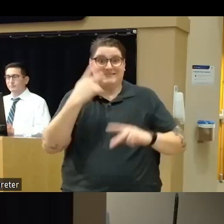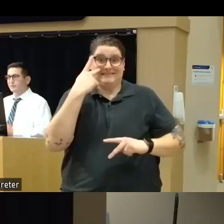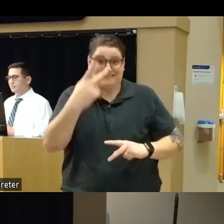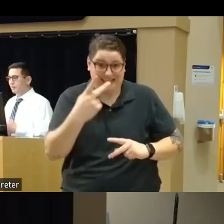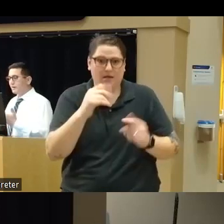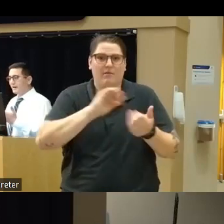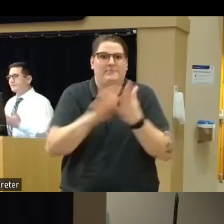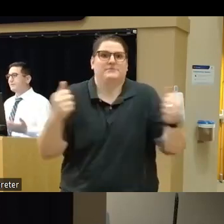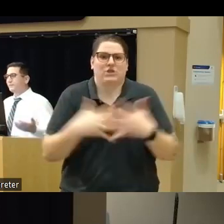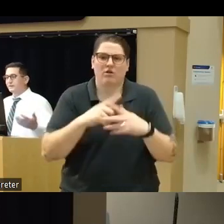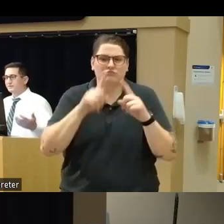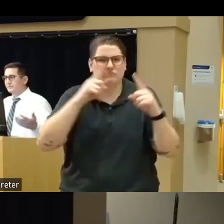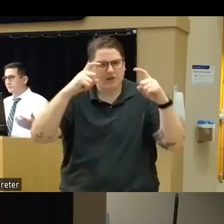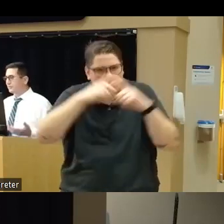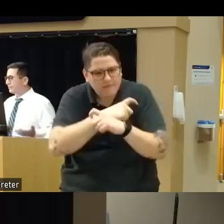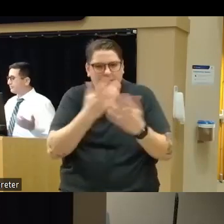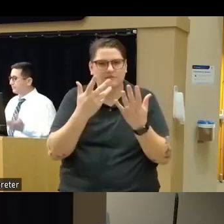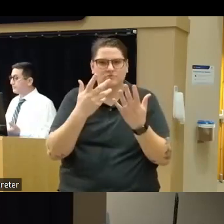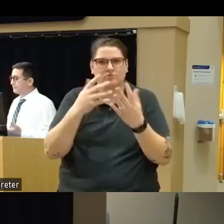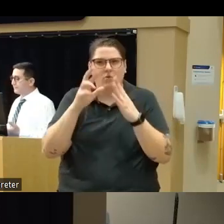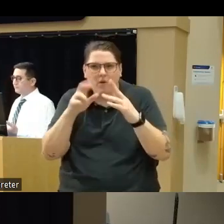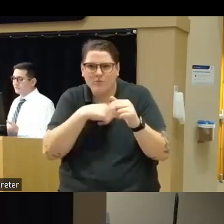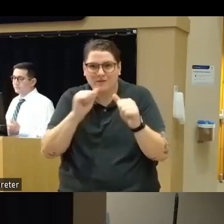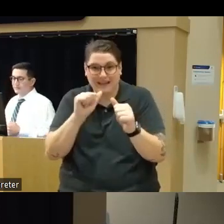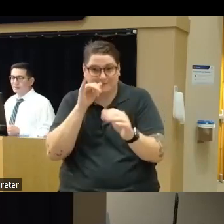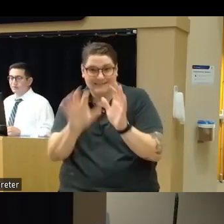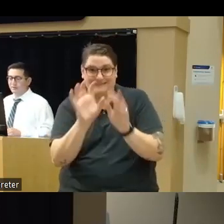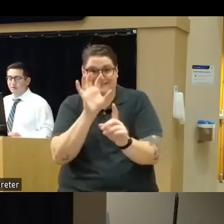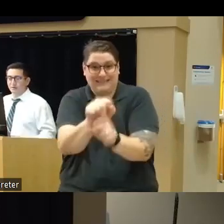that and we can start identifying these things earlier and start intervening intervening earlier